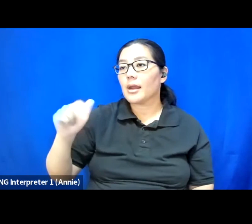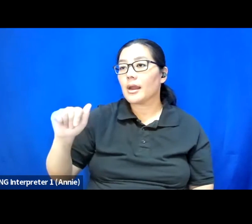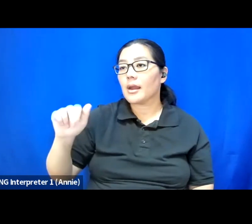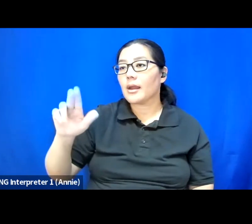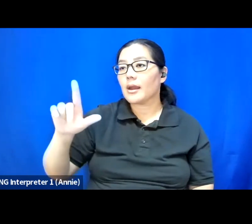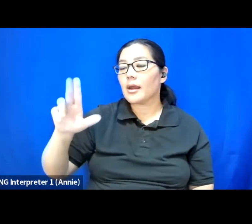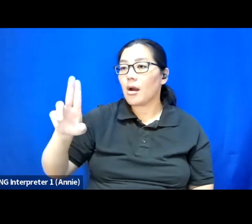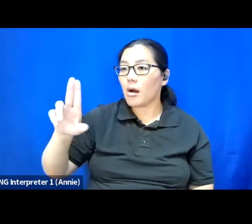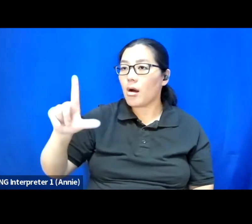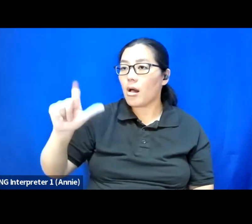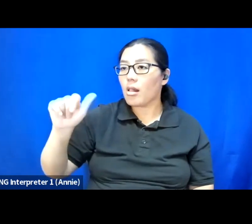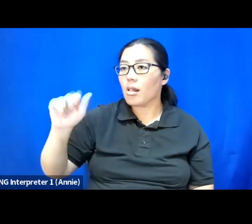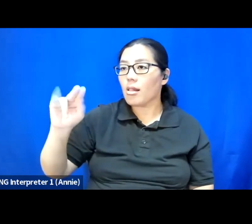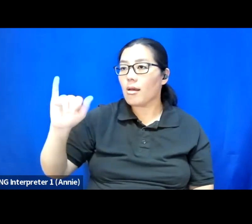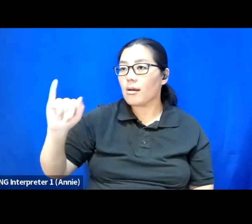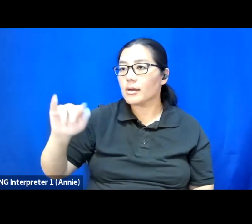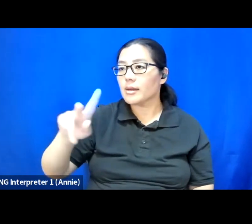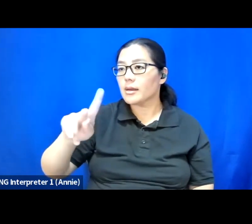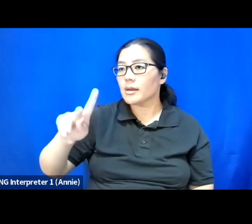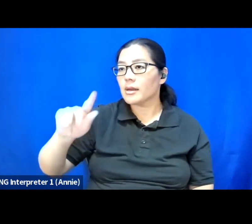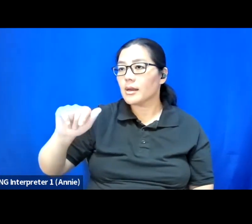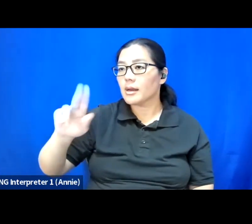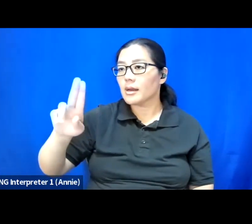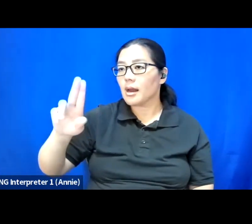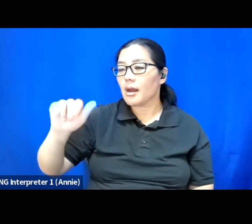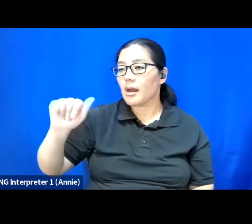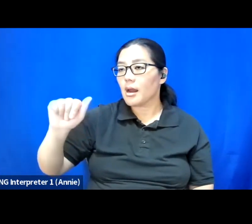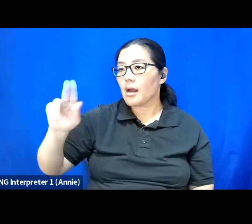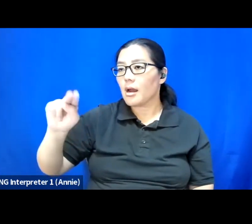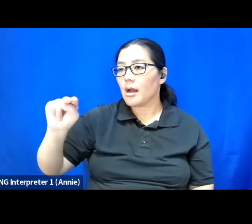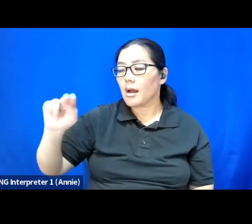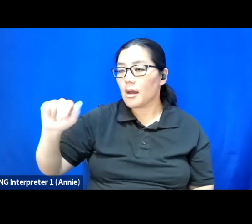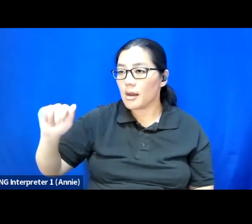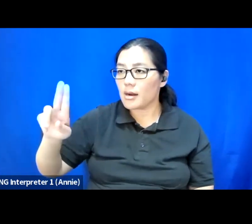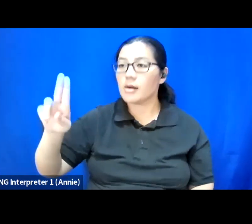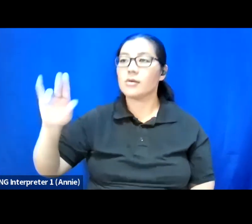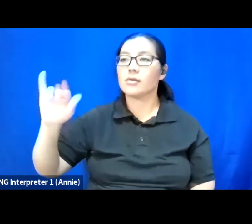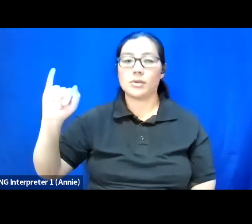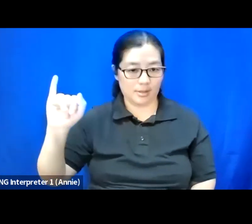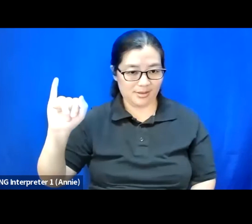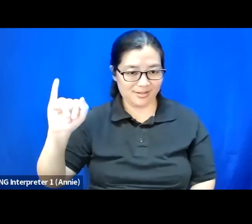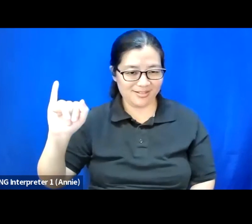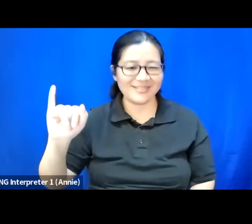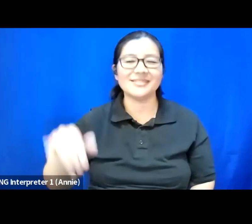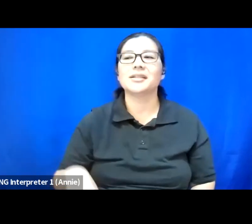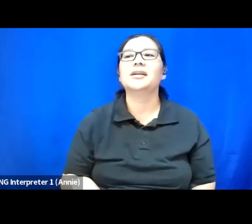so you can mark that there, provide your address, and you can also let us know